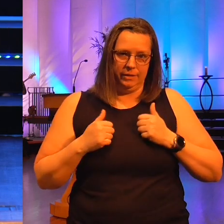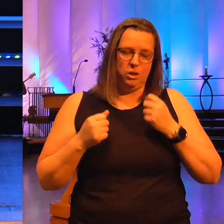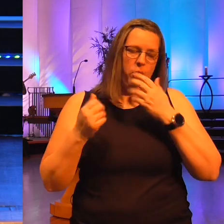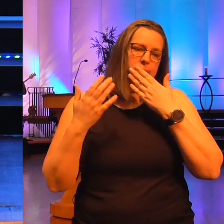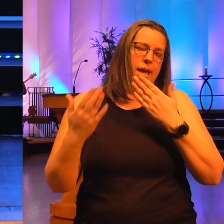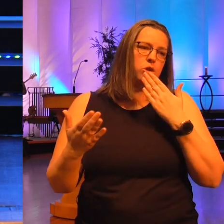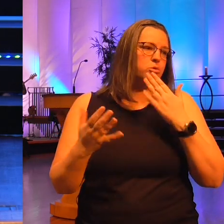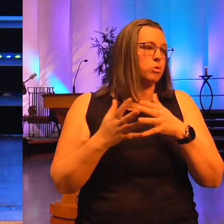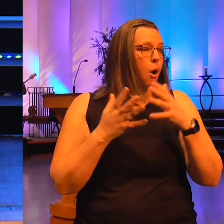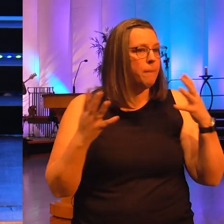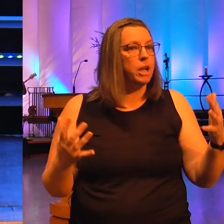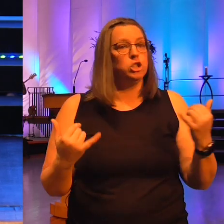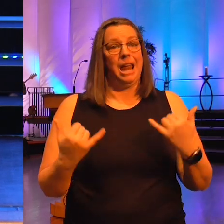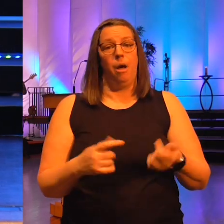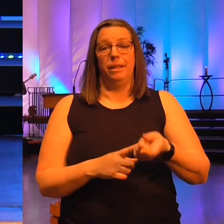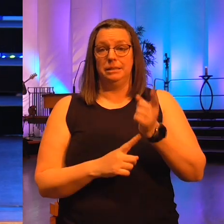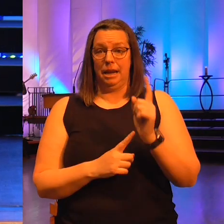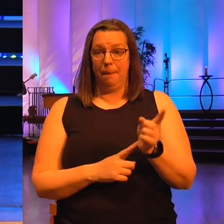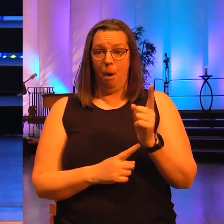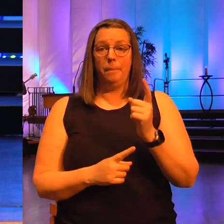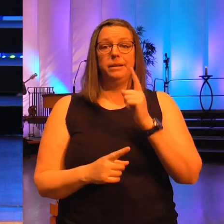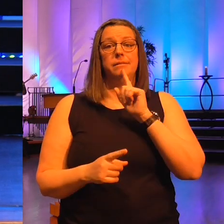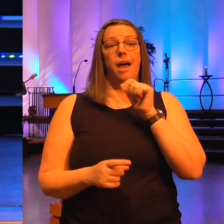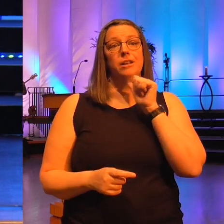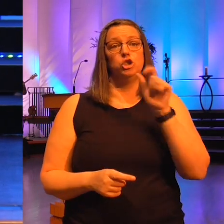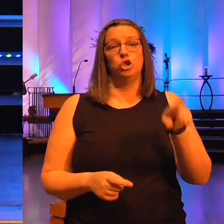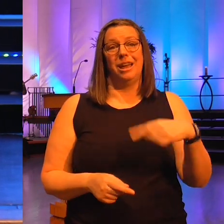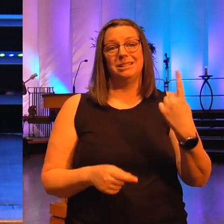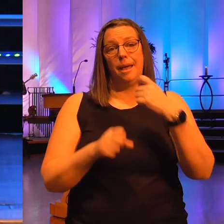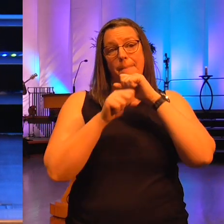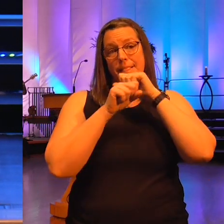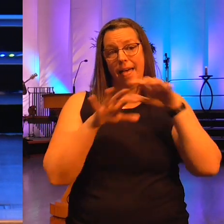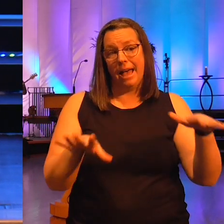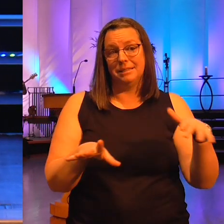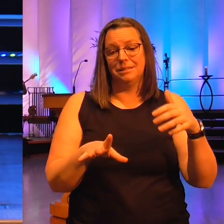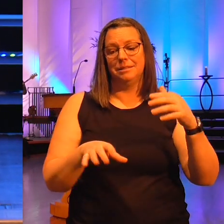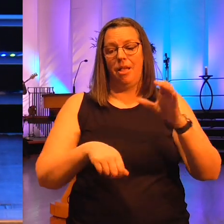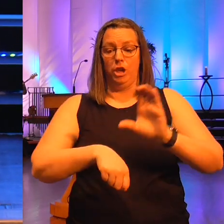just to bless the prosper of Mile High but our own prosperity and the prosperity of everyone